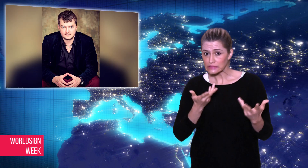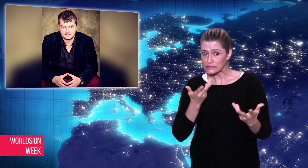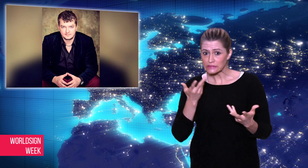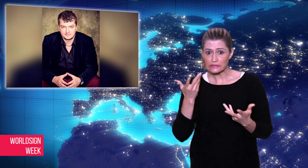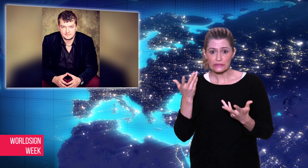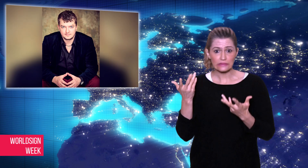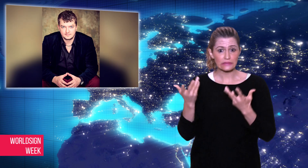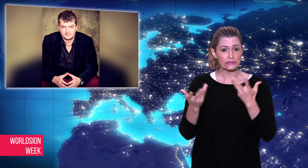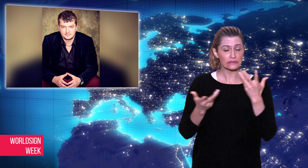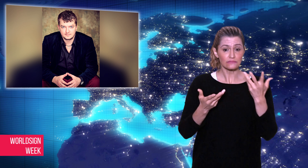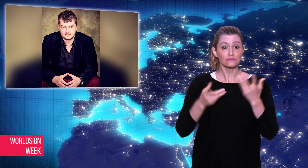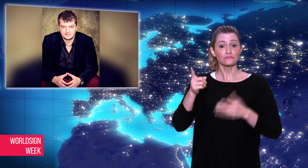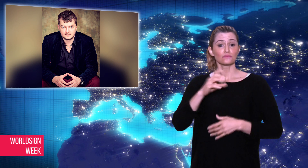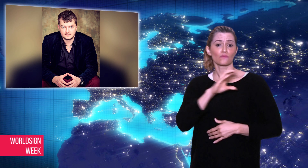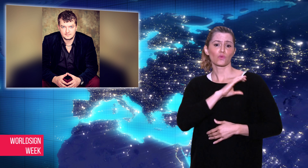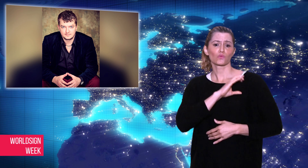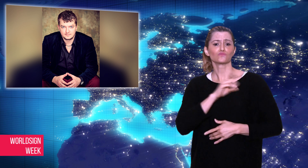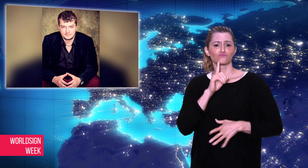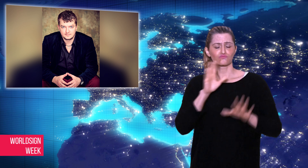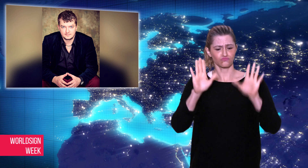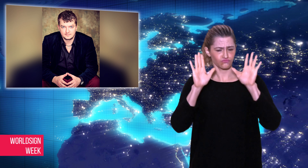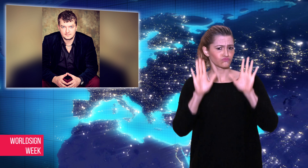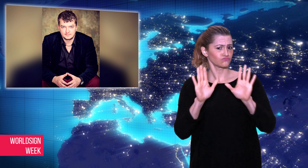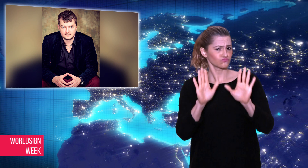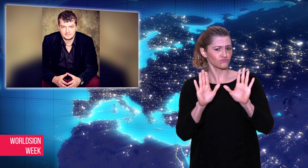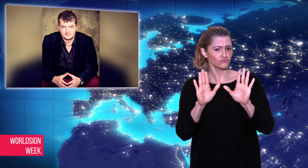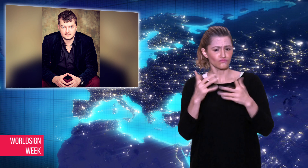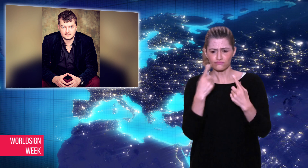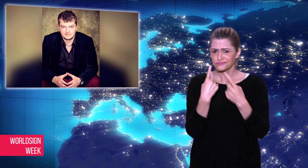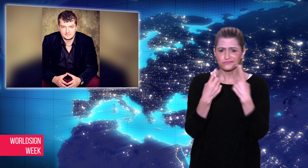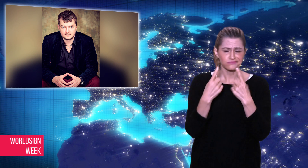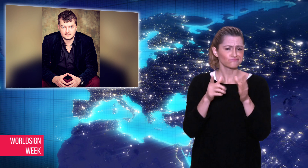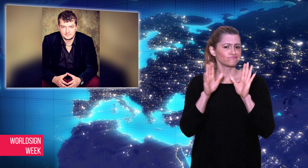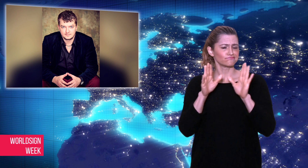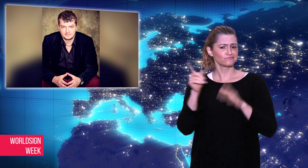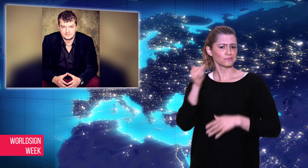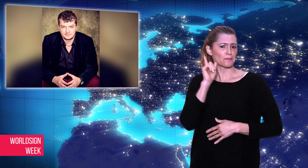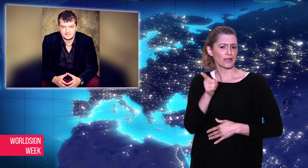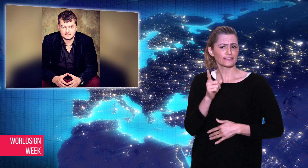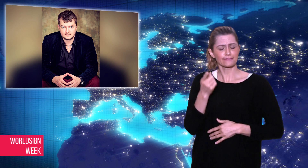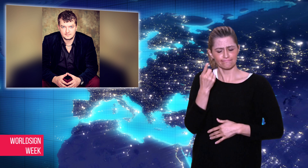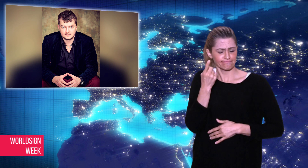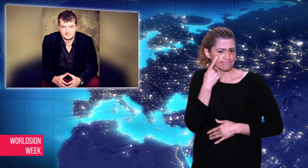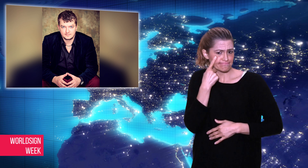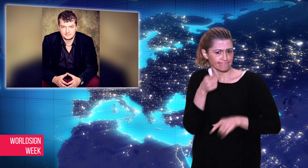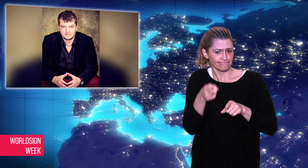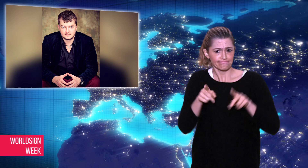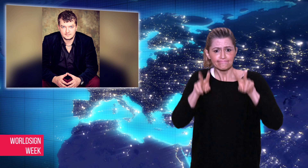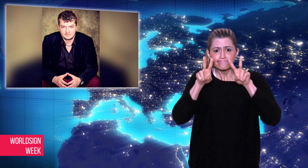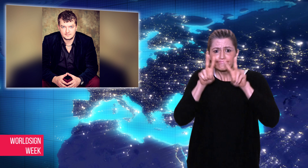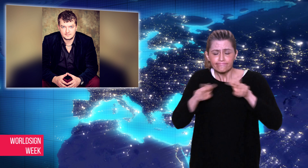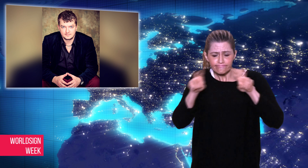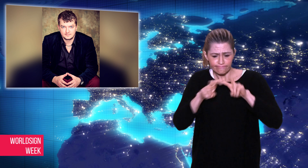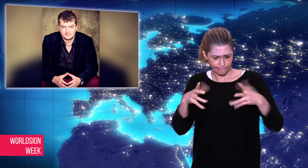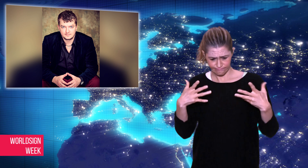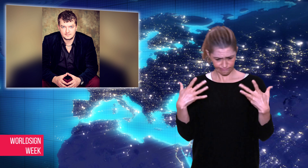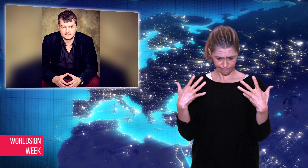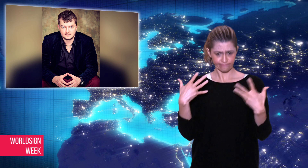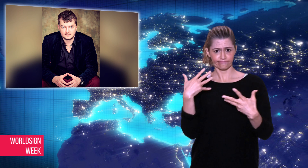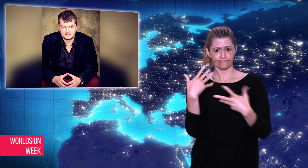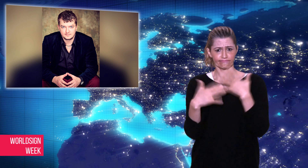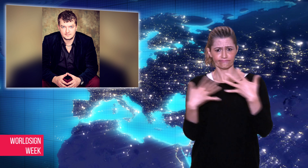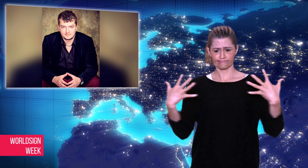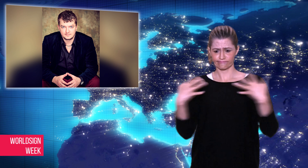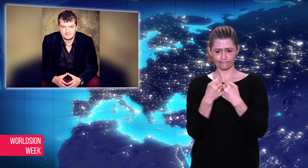The hearing driver gave more information to the